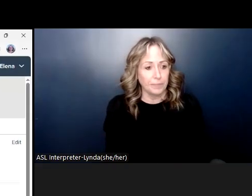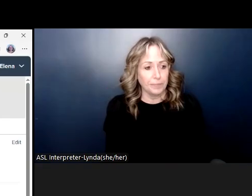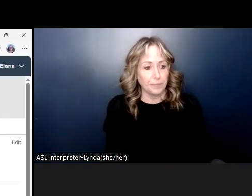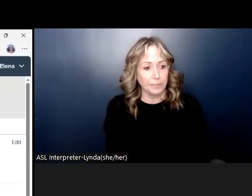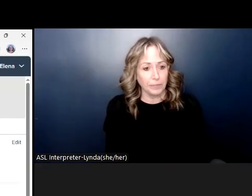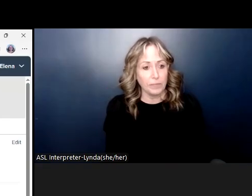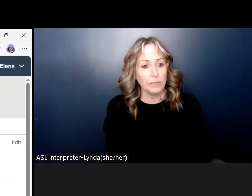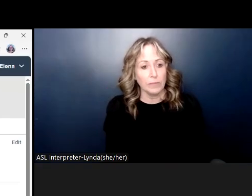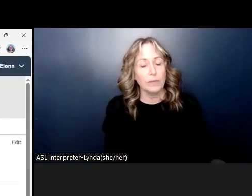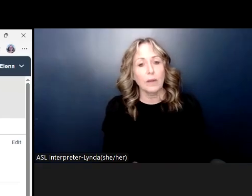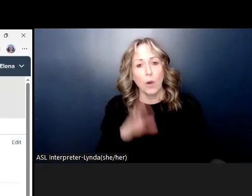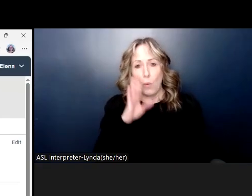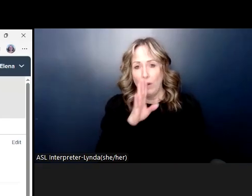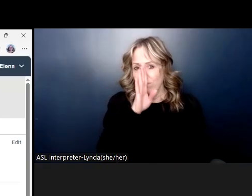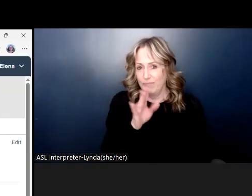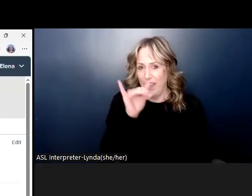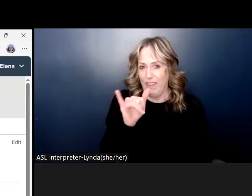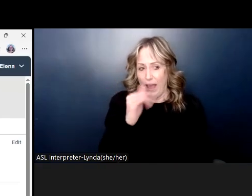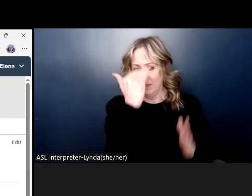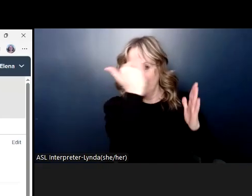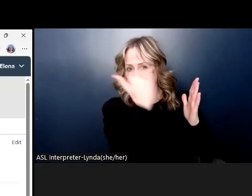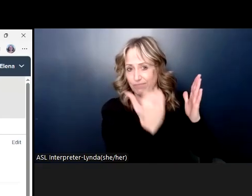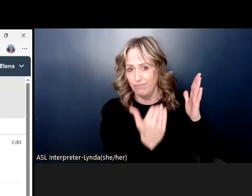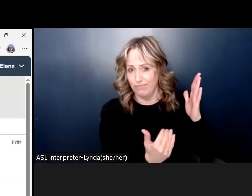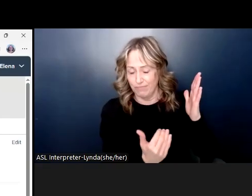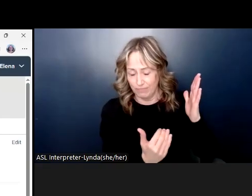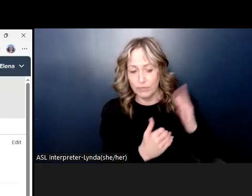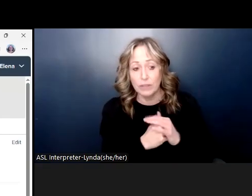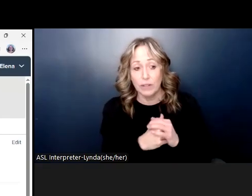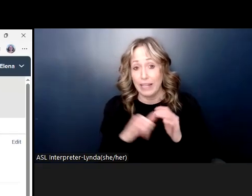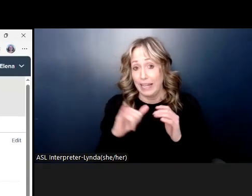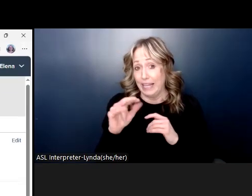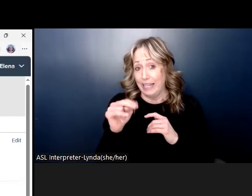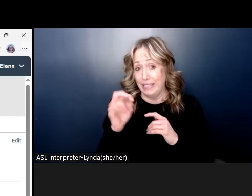And it will take you directly to this index. Now the index contains all of the jobs